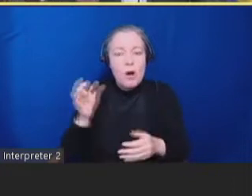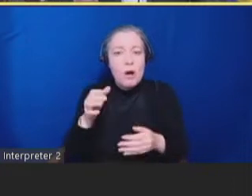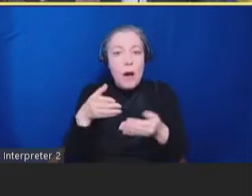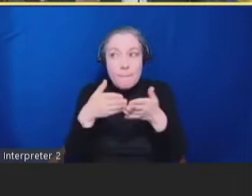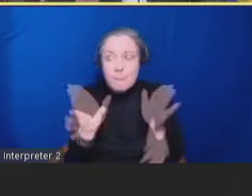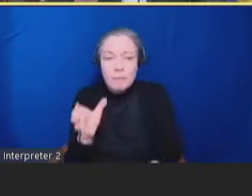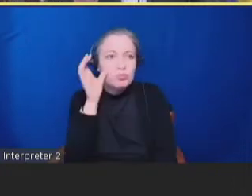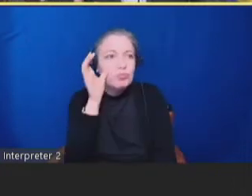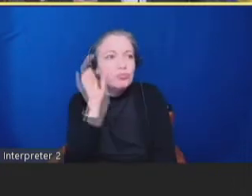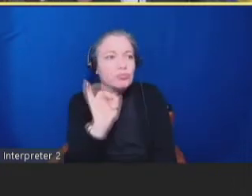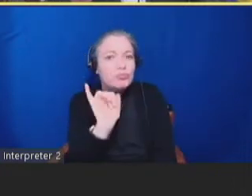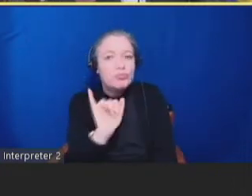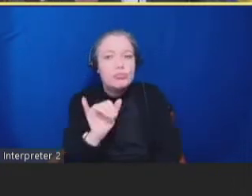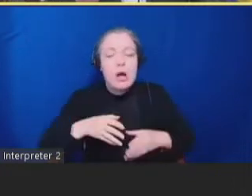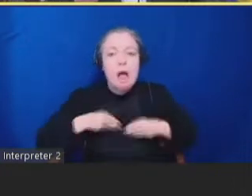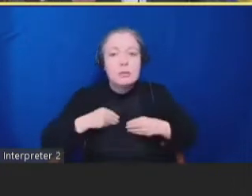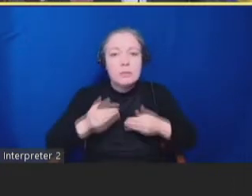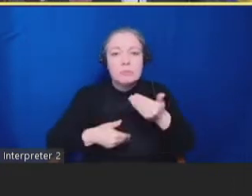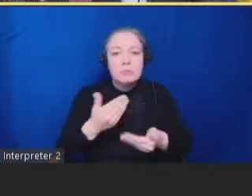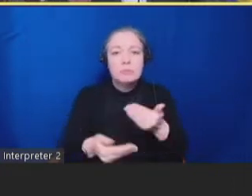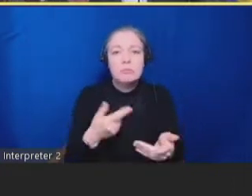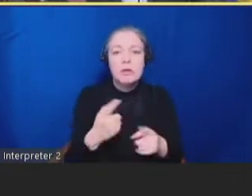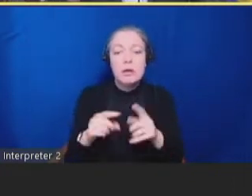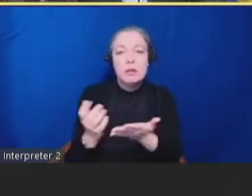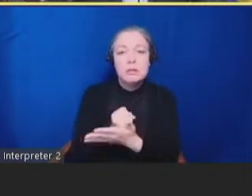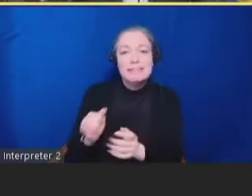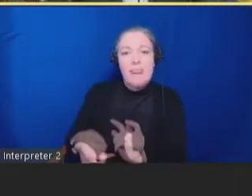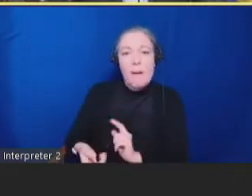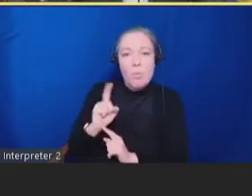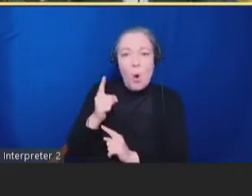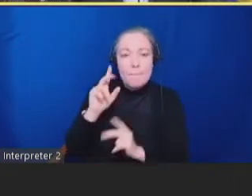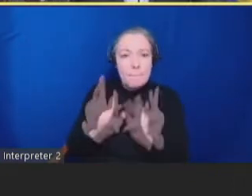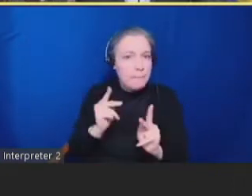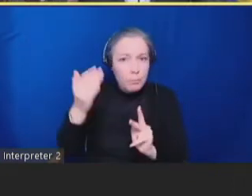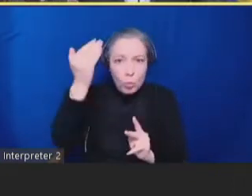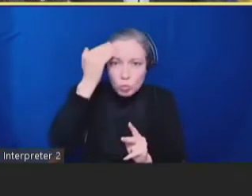advantage of the moment where people are very well aware of things like mRNA. And that leads